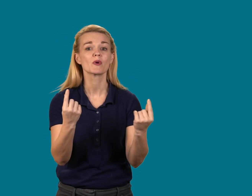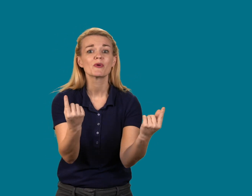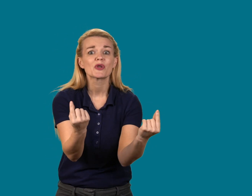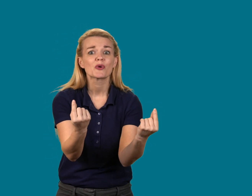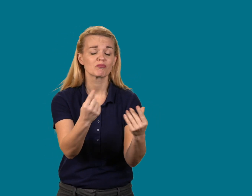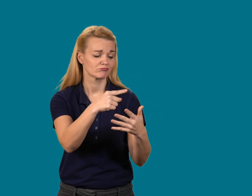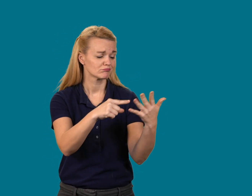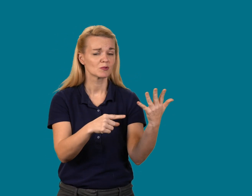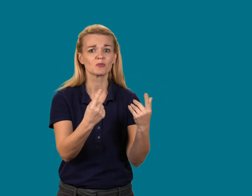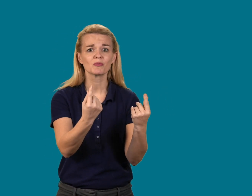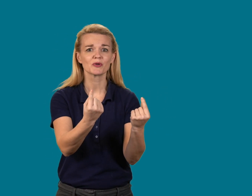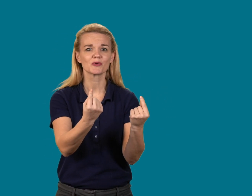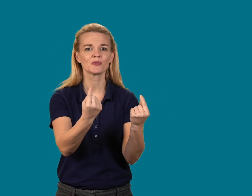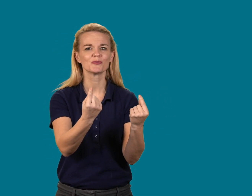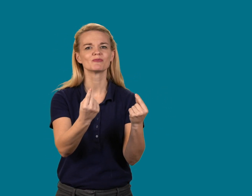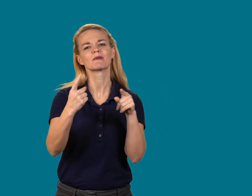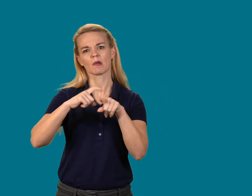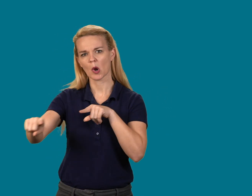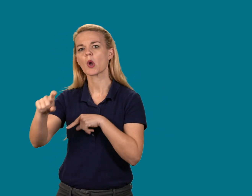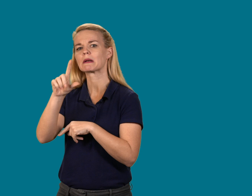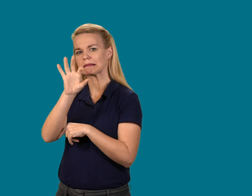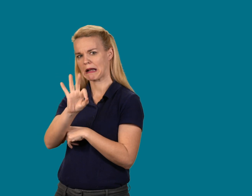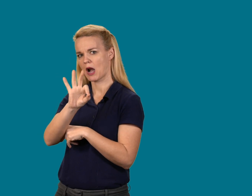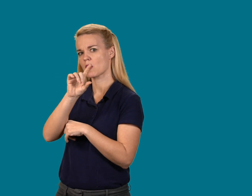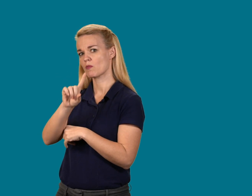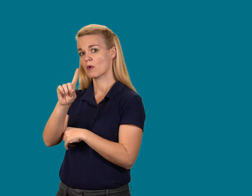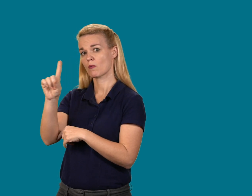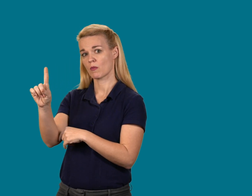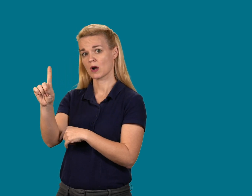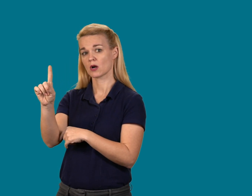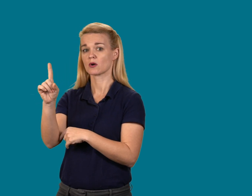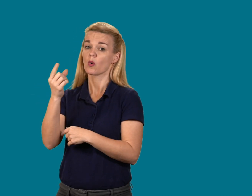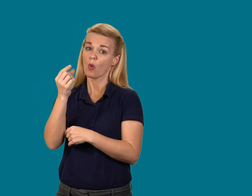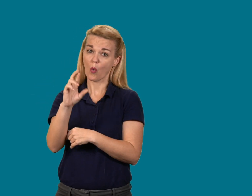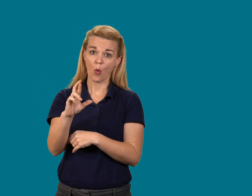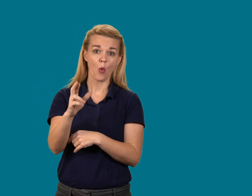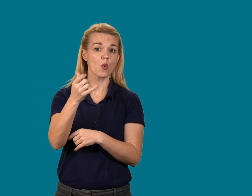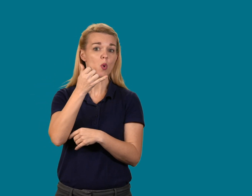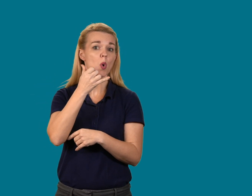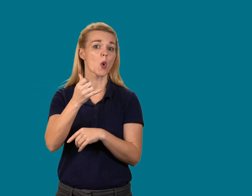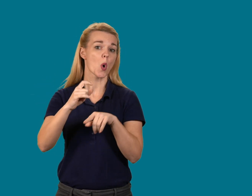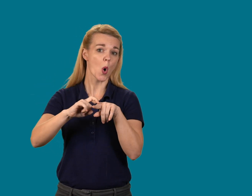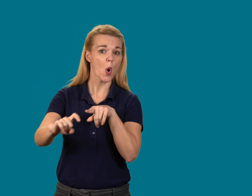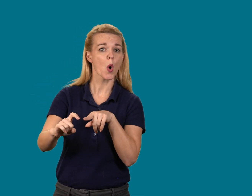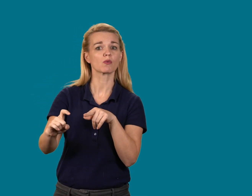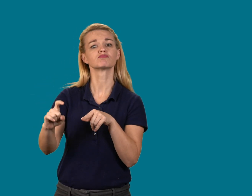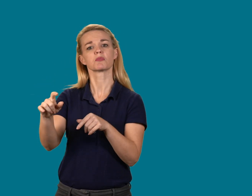For medical emergencies, call 911 or call ahead